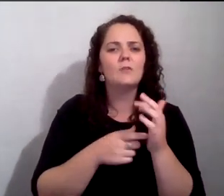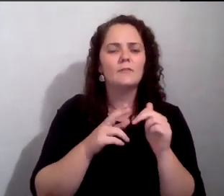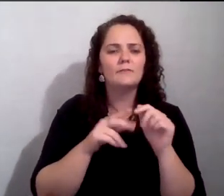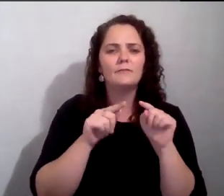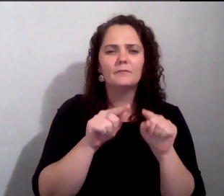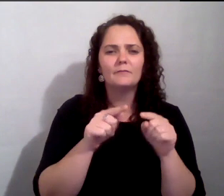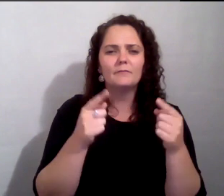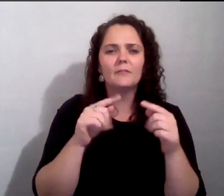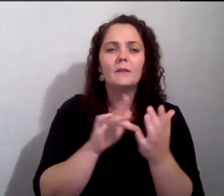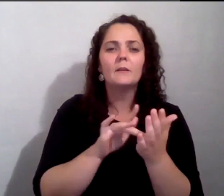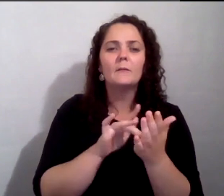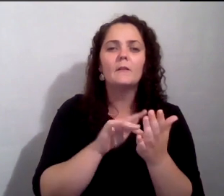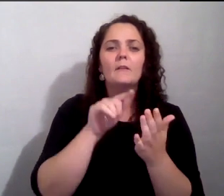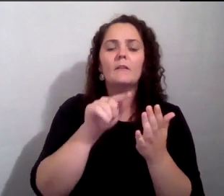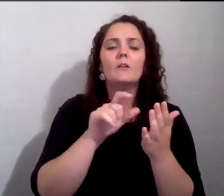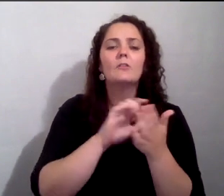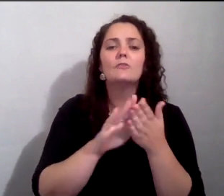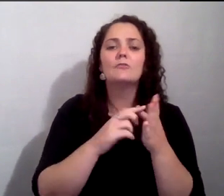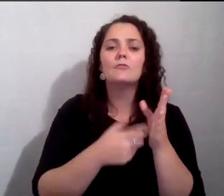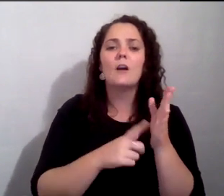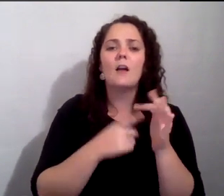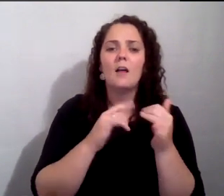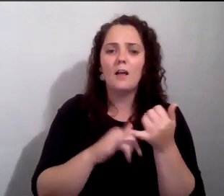Fox. We've got the middle work is Charles Conder